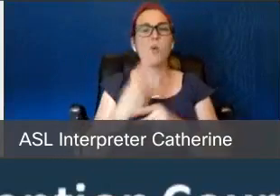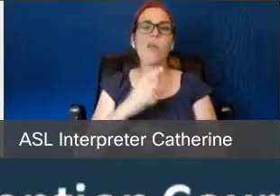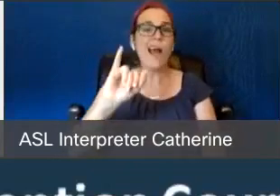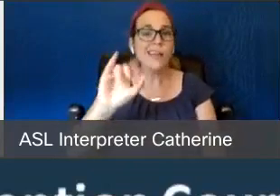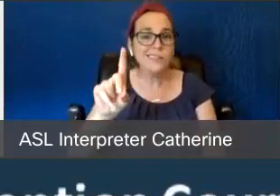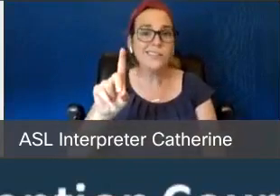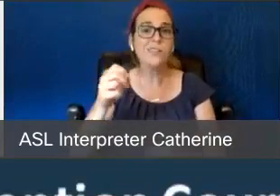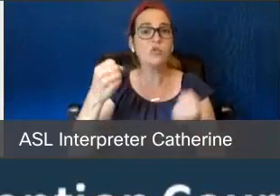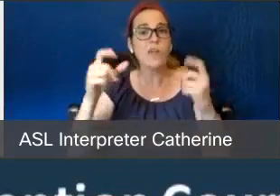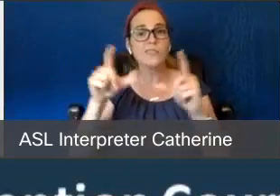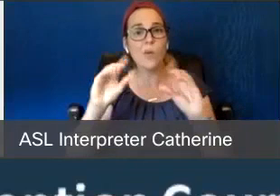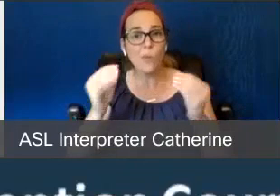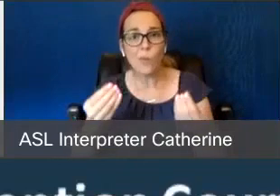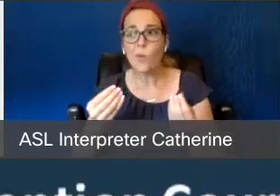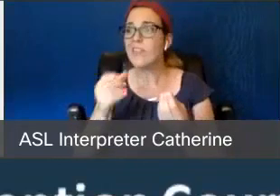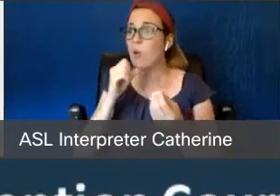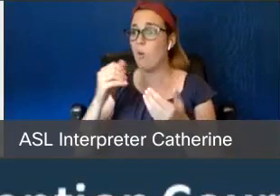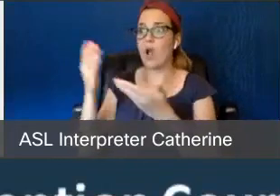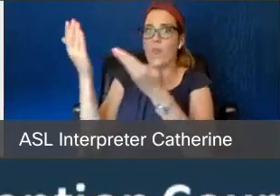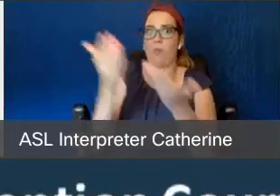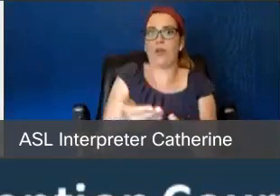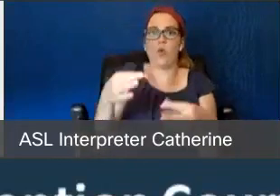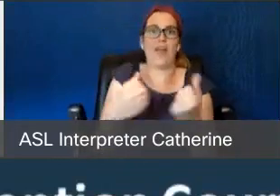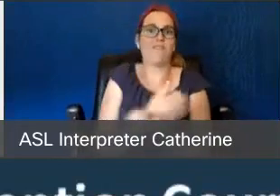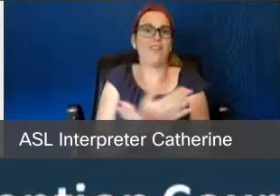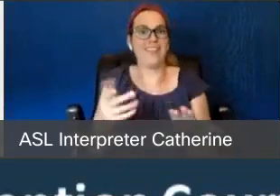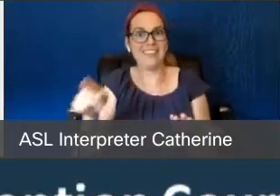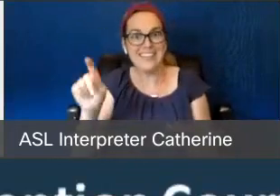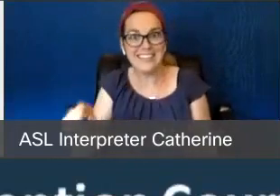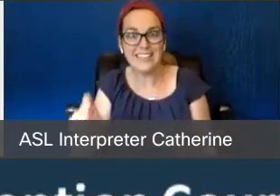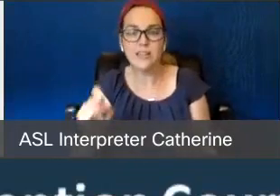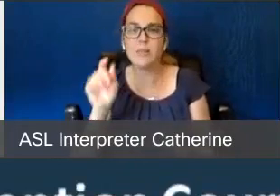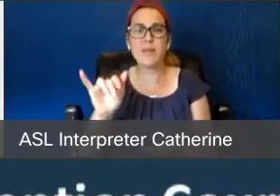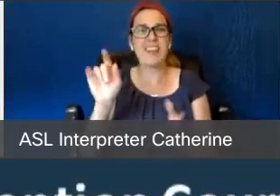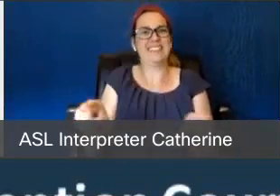when they wanted treatment, you wonder is this their data they want his treatment and they wanna start their recovery